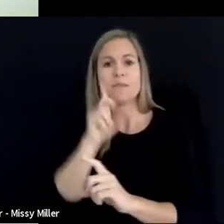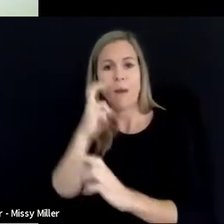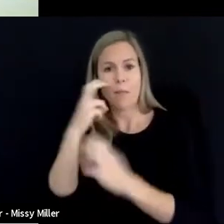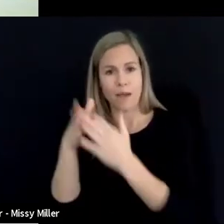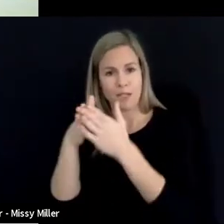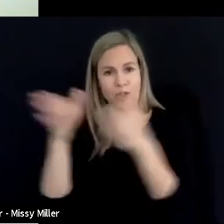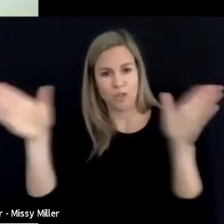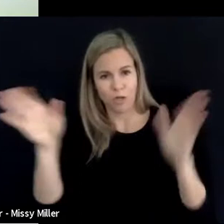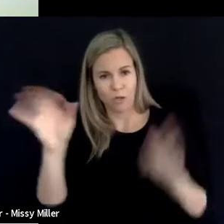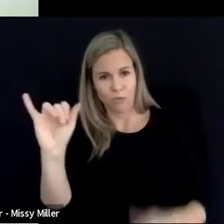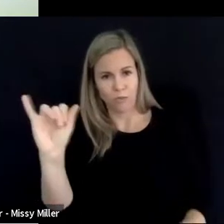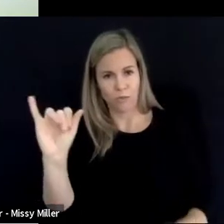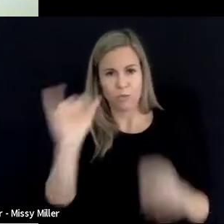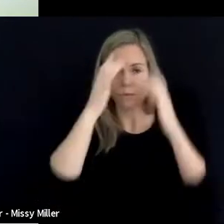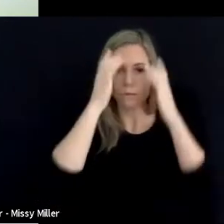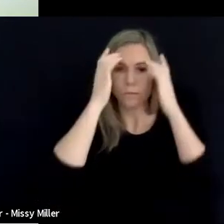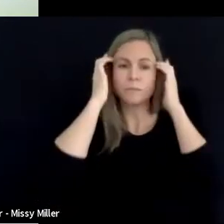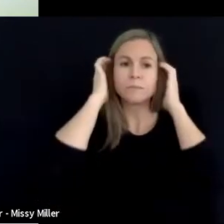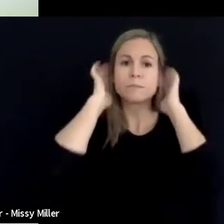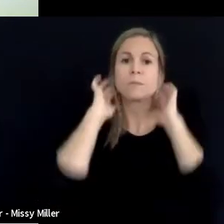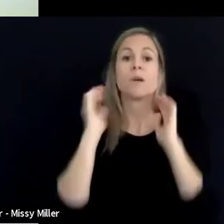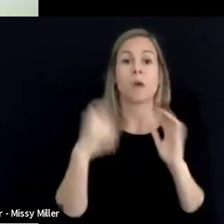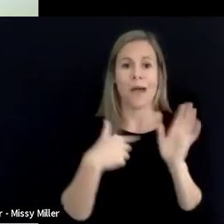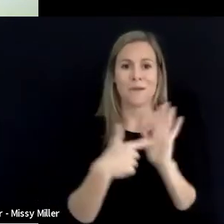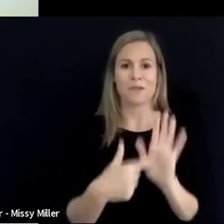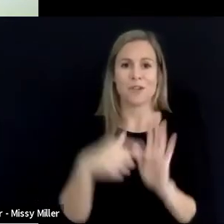So I have a PowerPoint prepared for you,